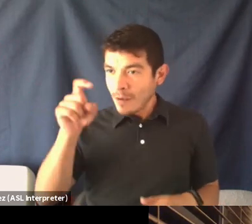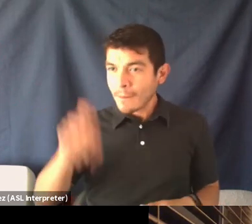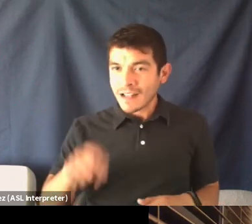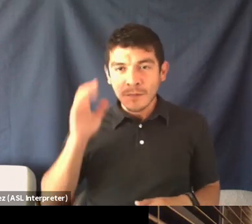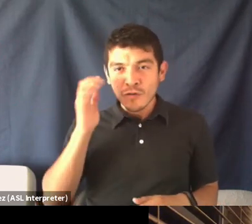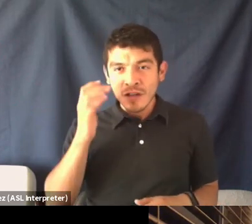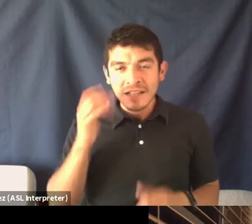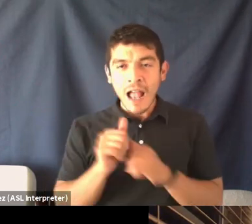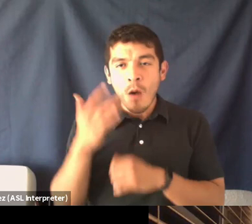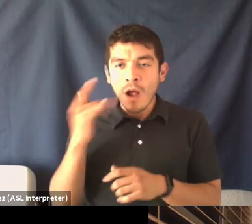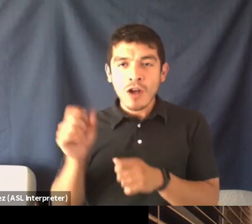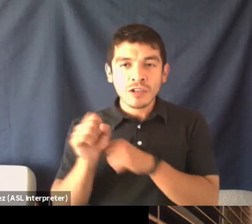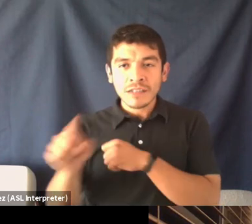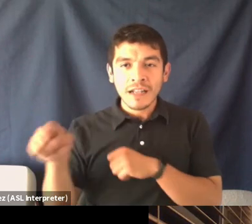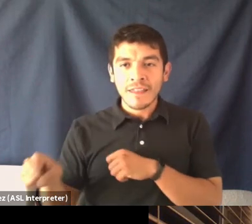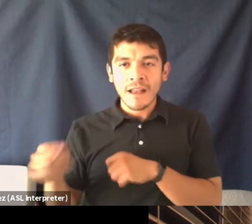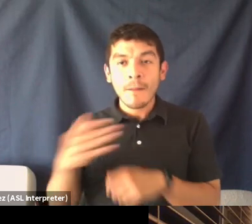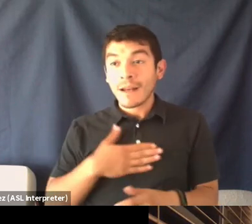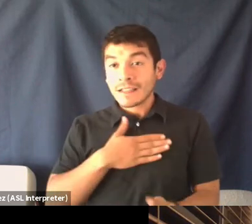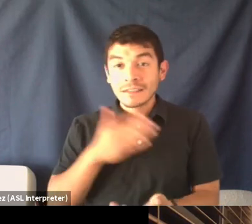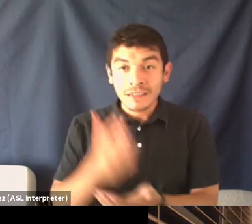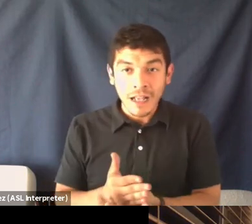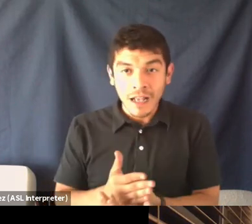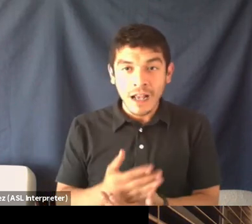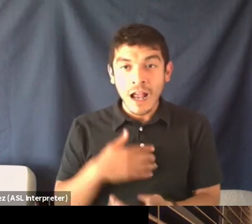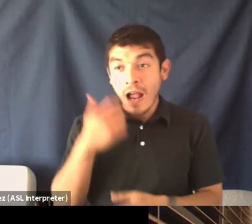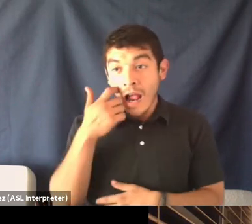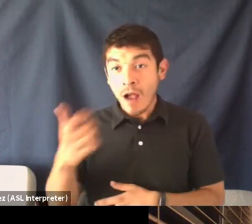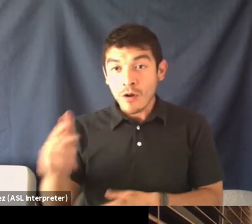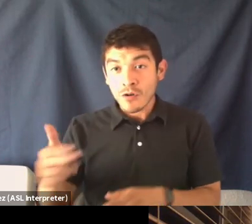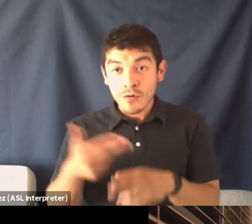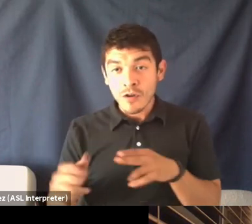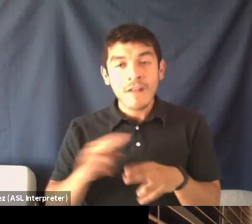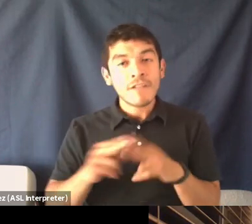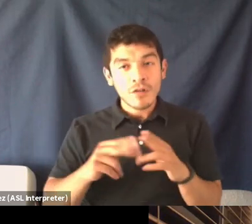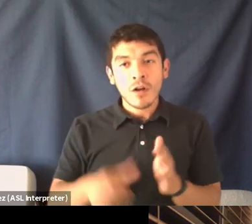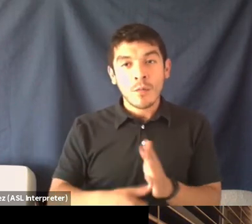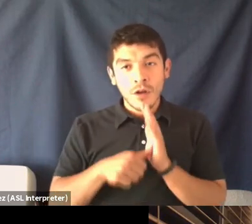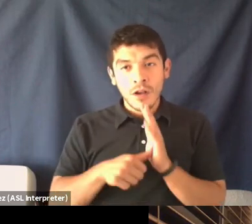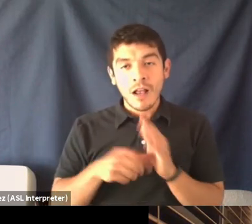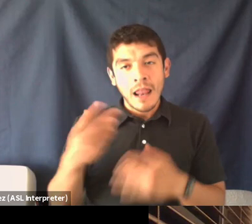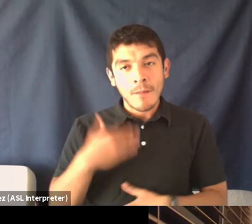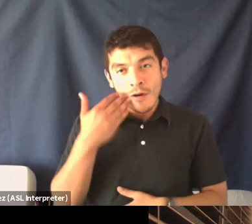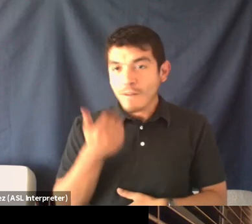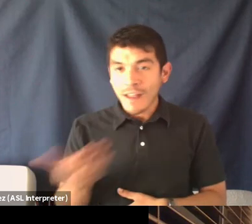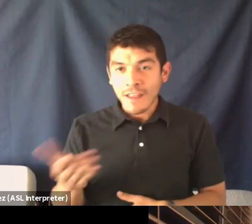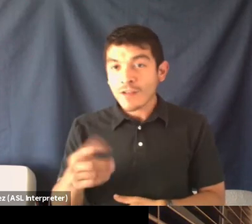"Why are you sending these, please stop. "I watched your shorts. "They're really impressive. "Like let me know if there's anything else "that you're working on."